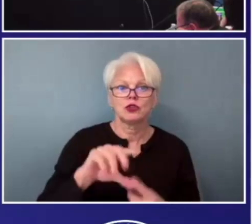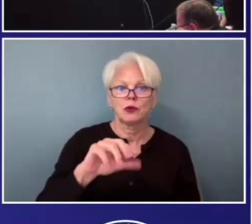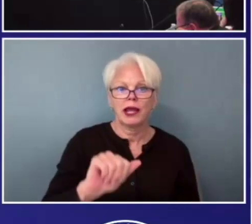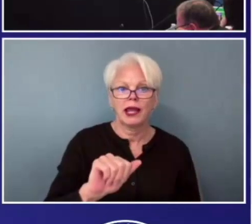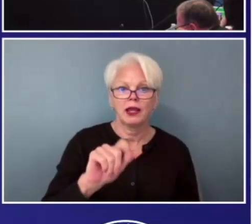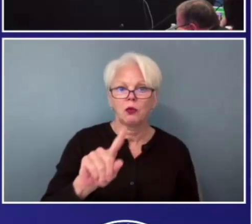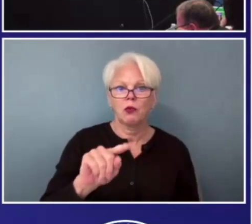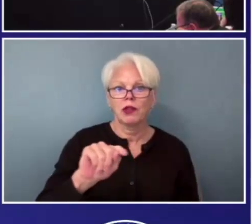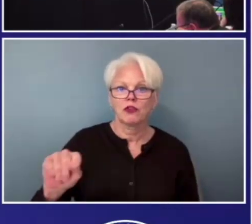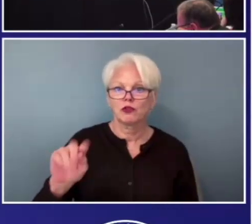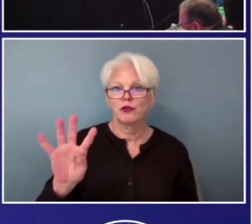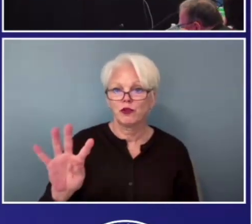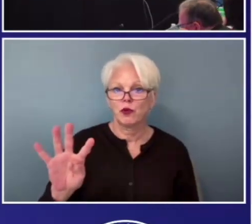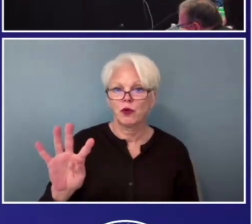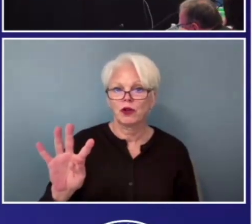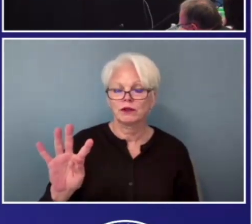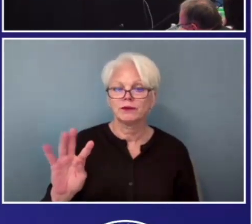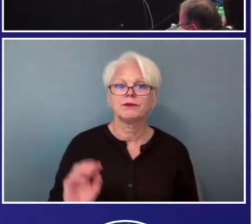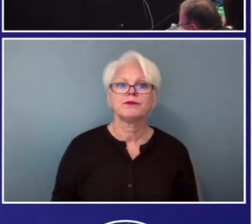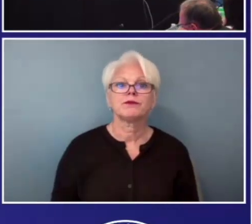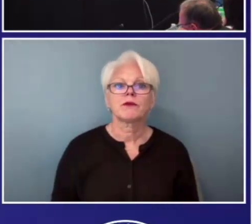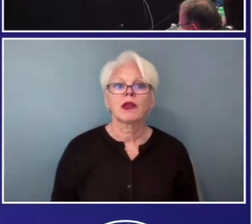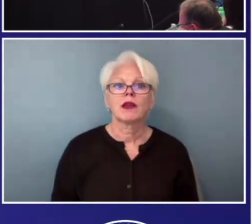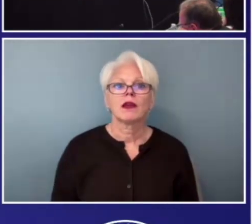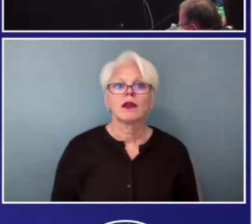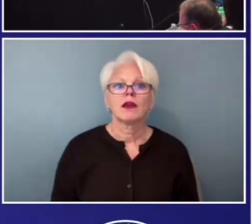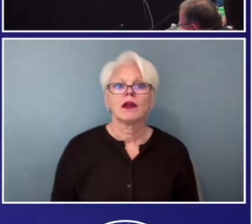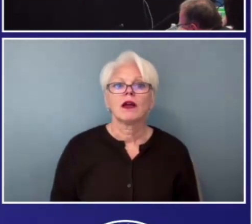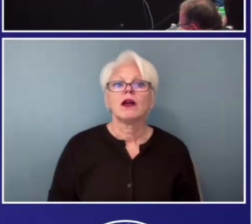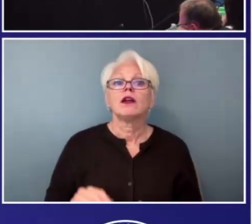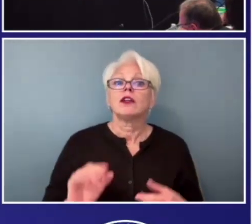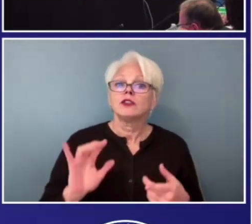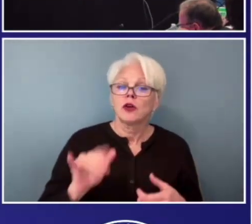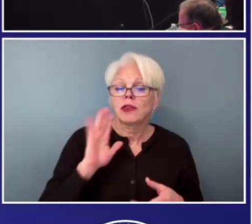through four, which would then allow a lump